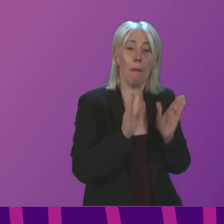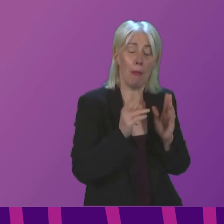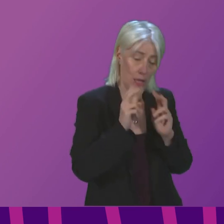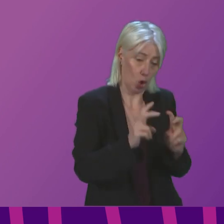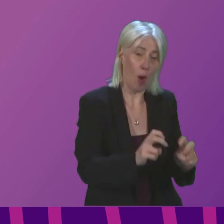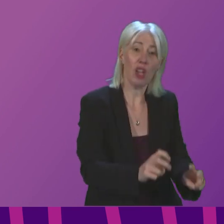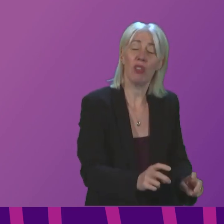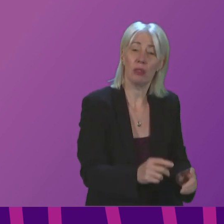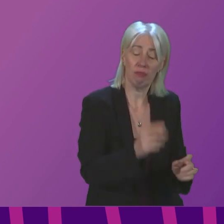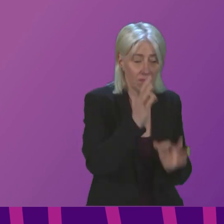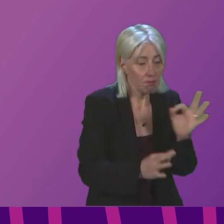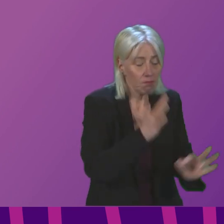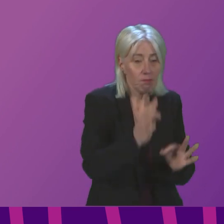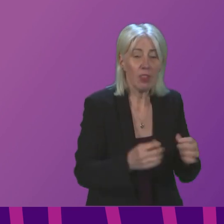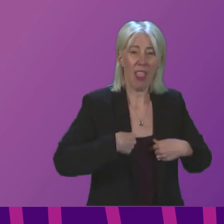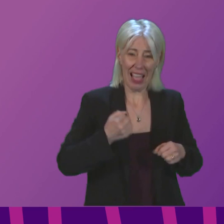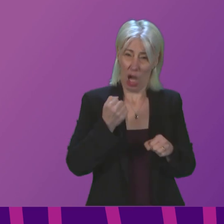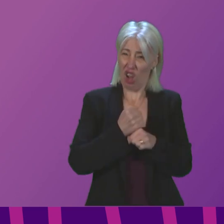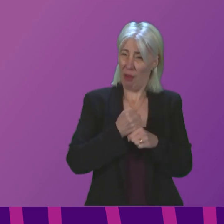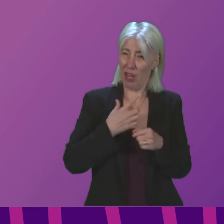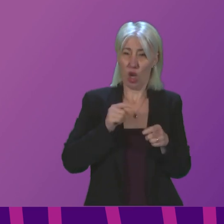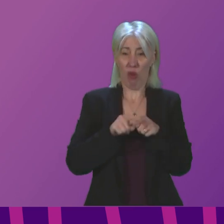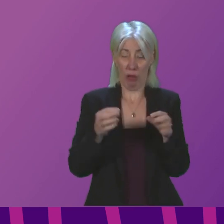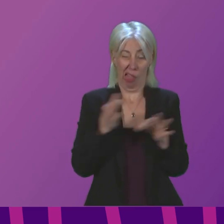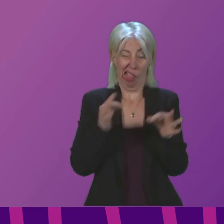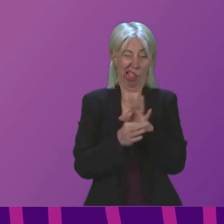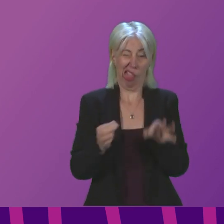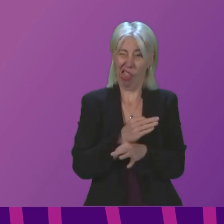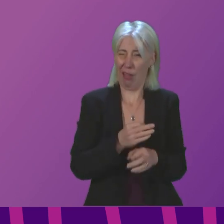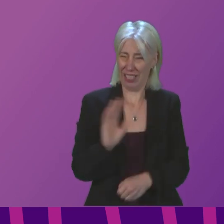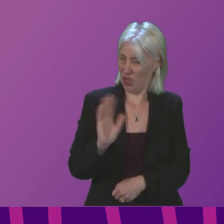is not the sign of a Government trying to cover things up; it is the sign of the opposite.